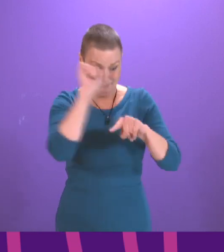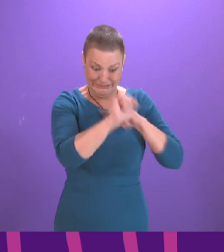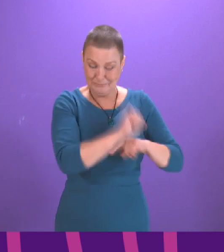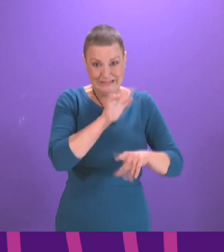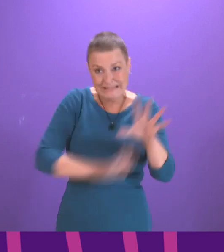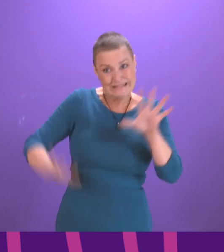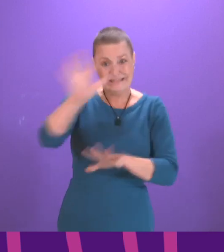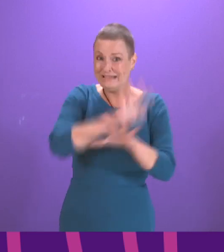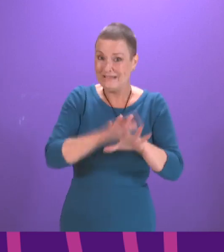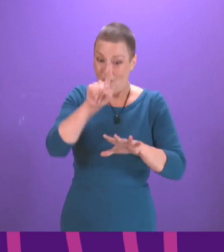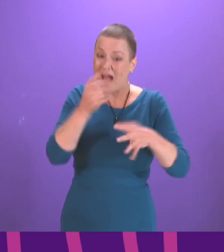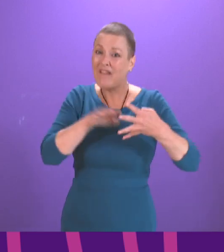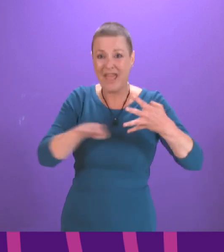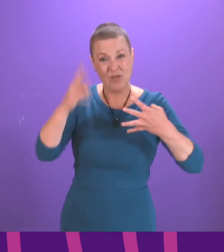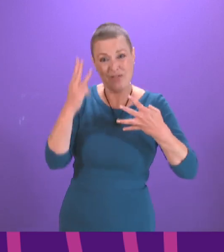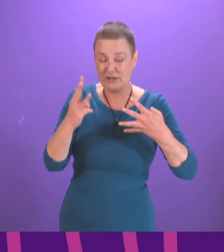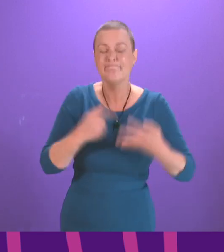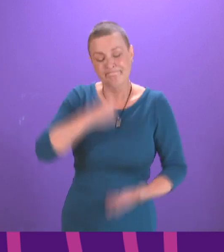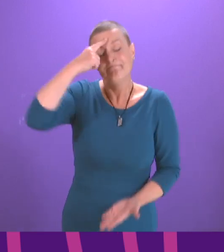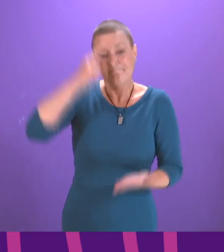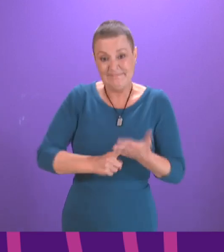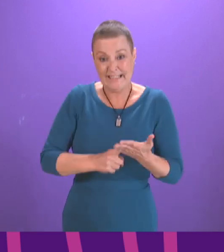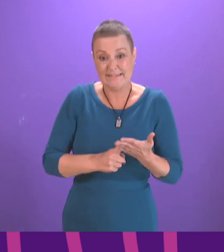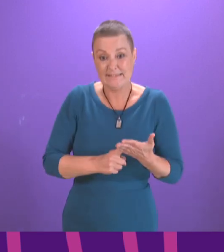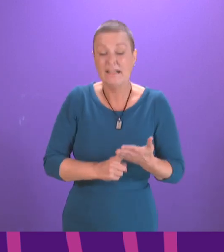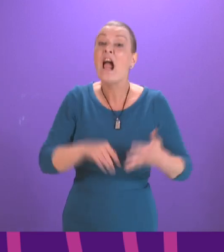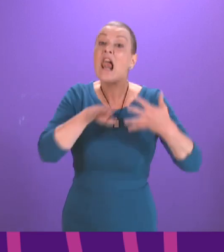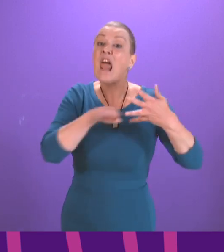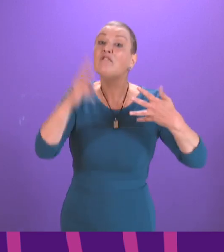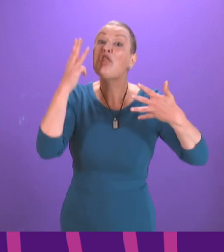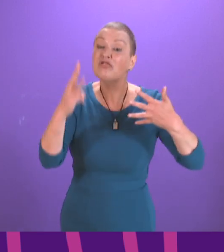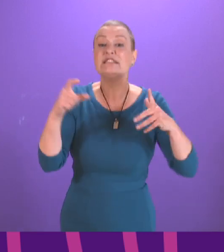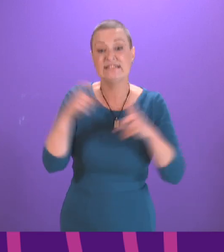in the equivalent of level 3. We have therefore decided that a level 3 assessment for Dundee